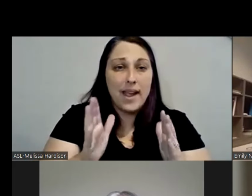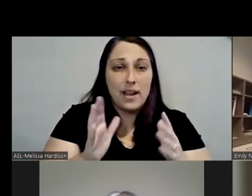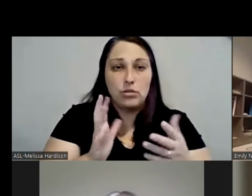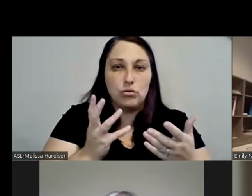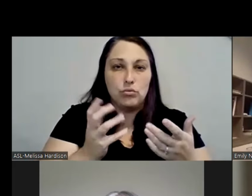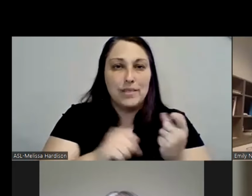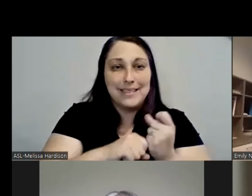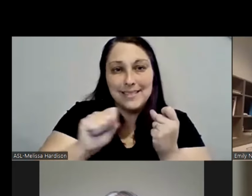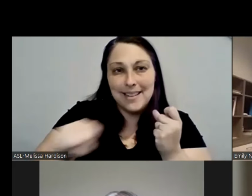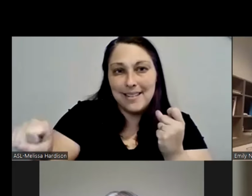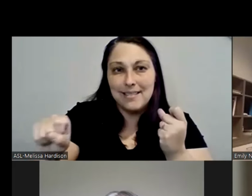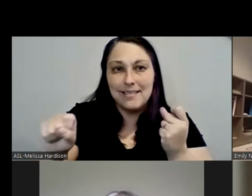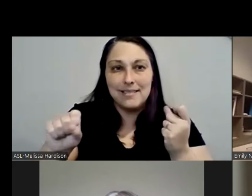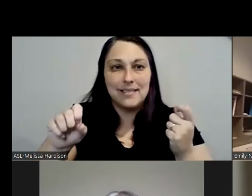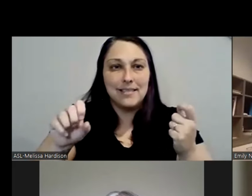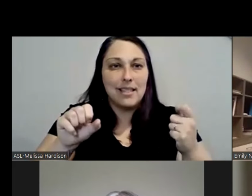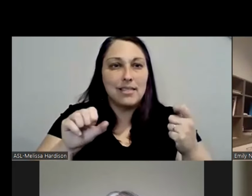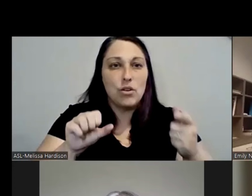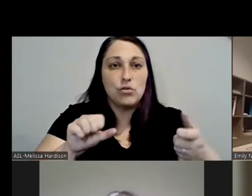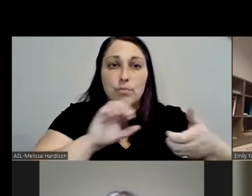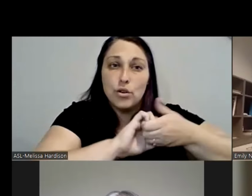Getting people to sit rather than stand while preparing food if they